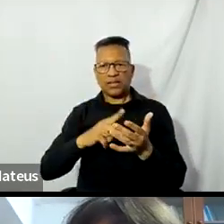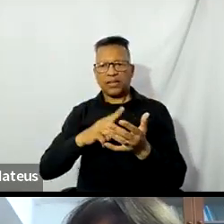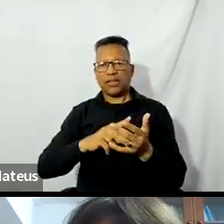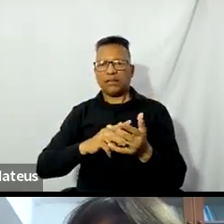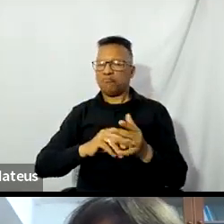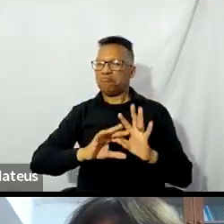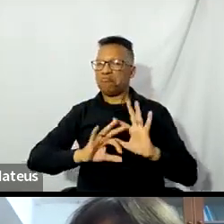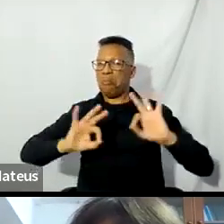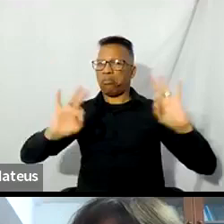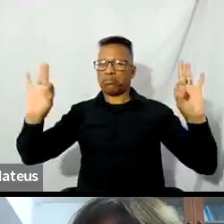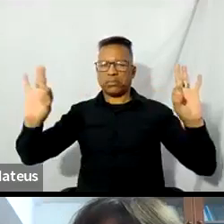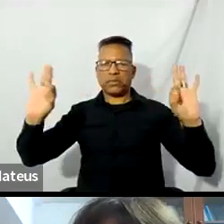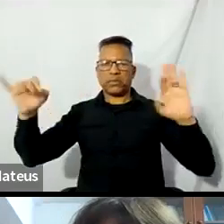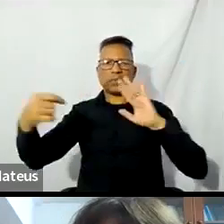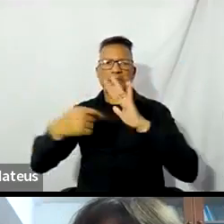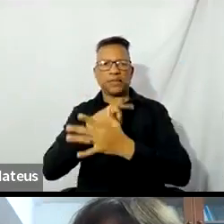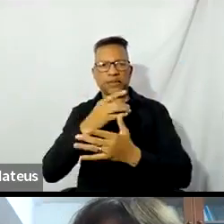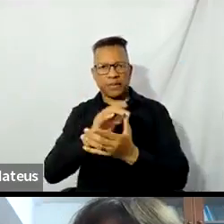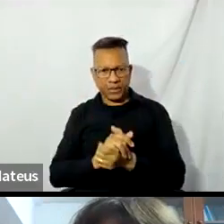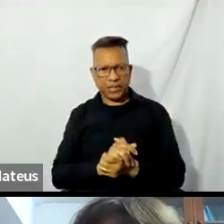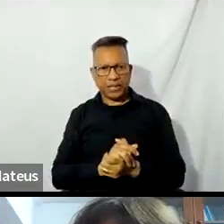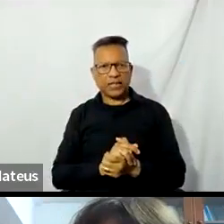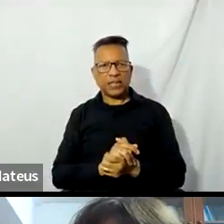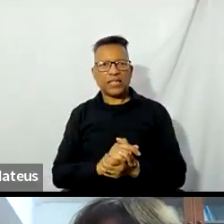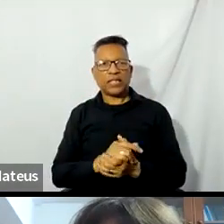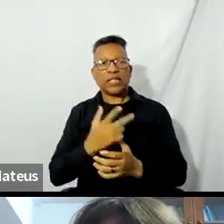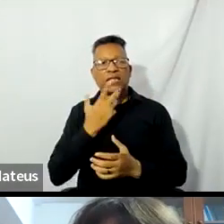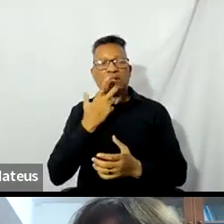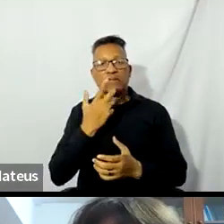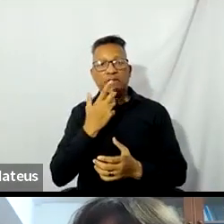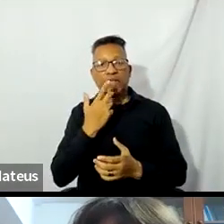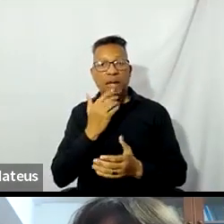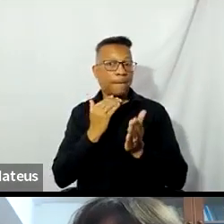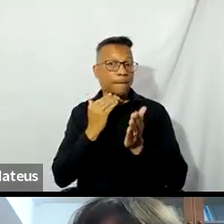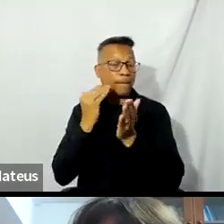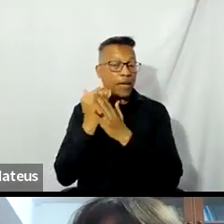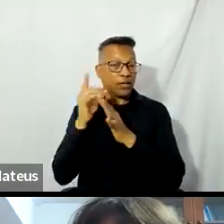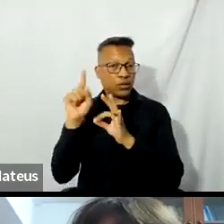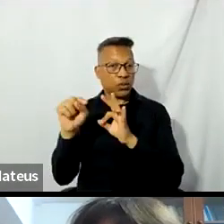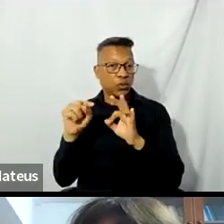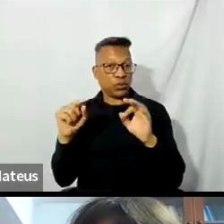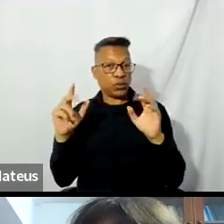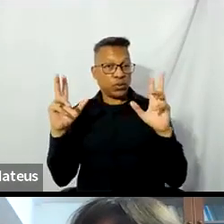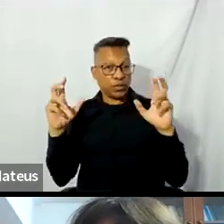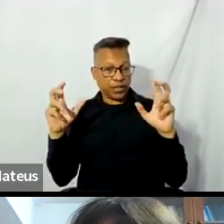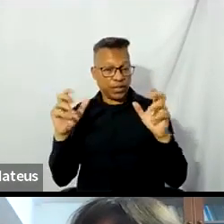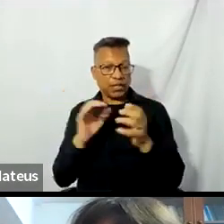good point, and an excellent question I'm going to say a little bit more about that I think on in